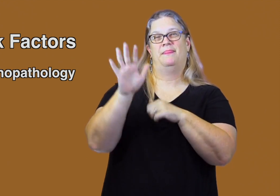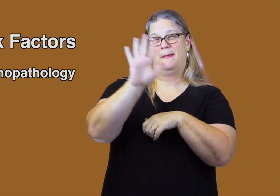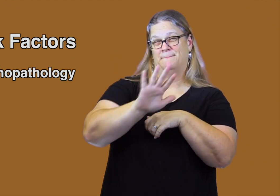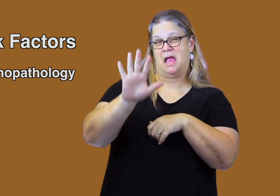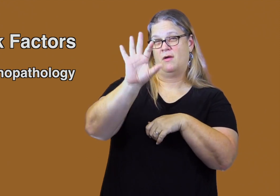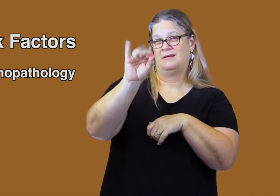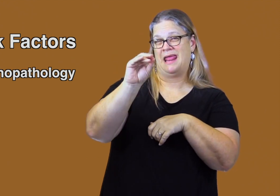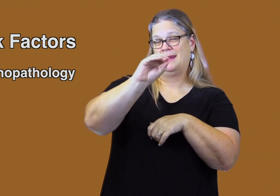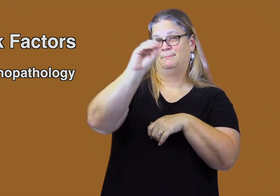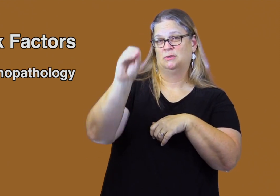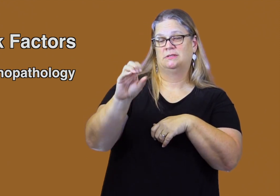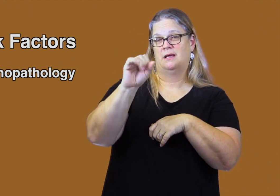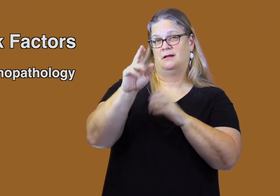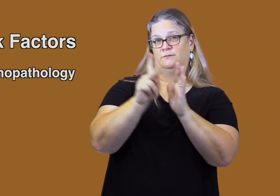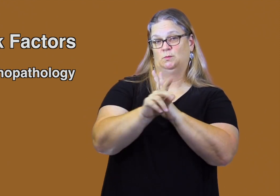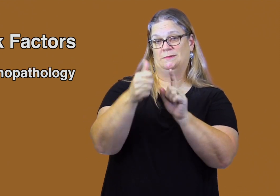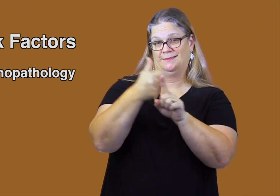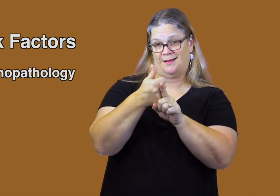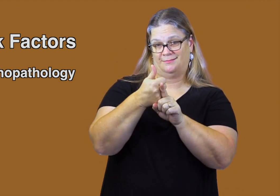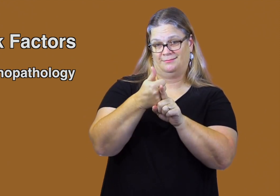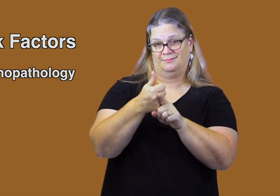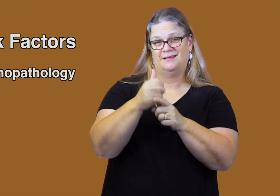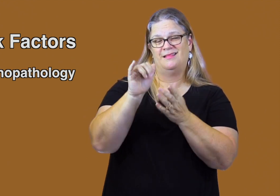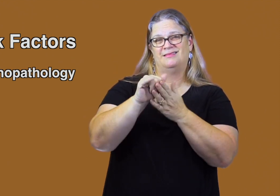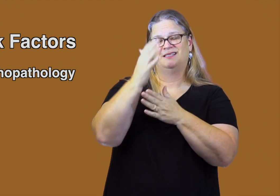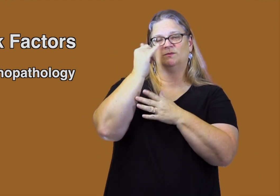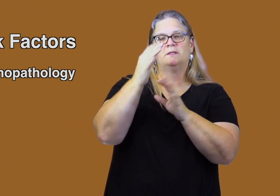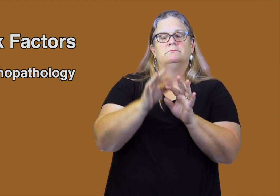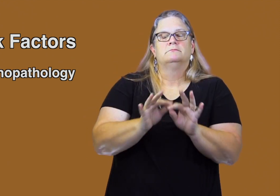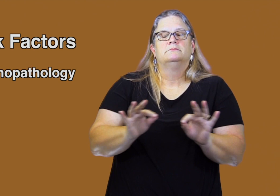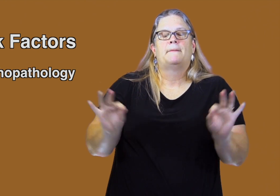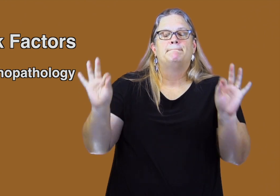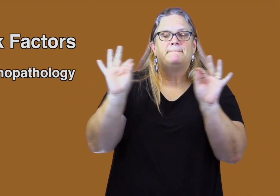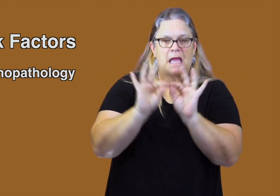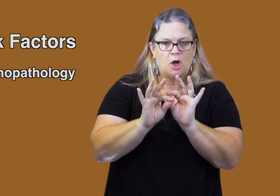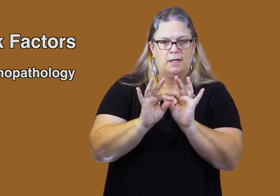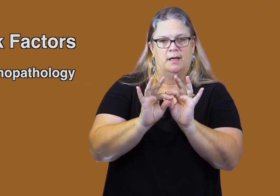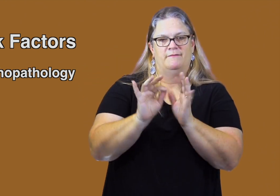Psychopathology is associated with about 90% of suicides.